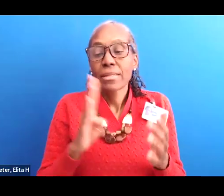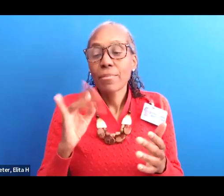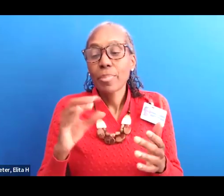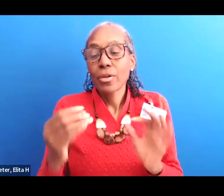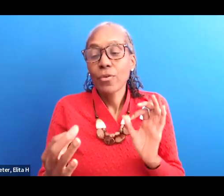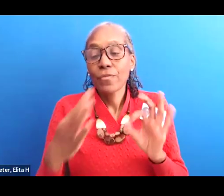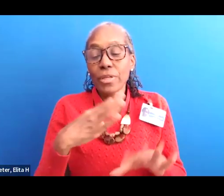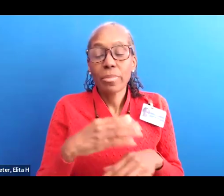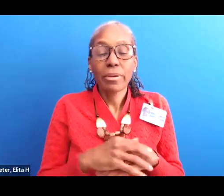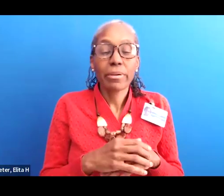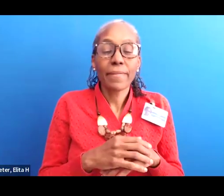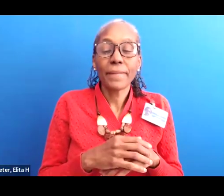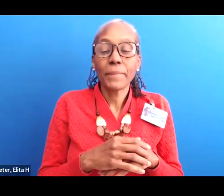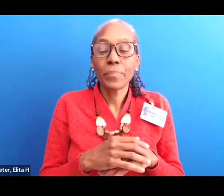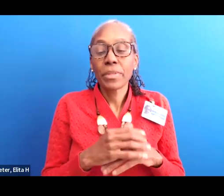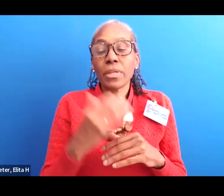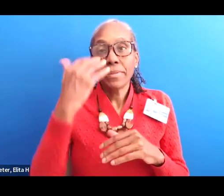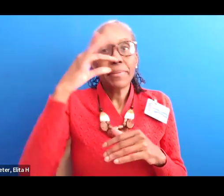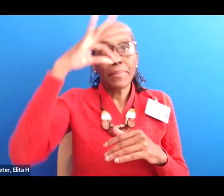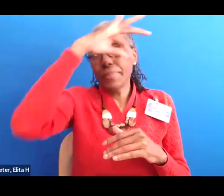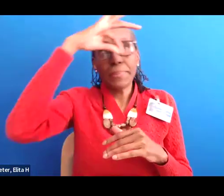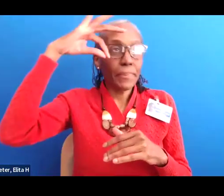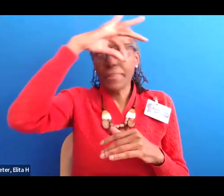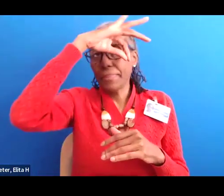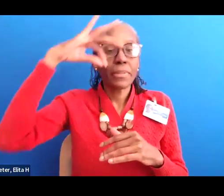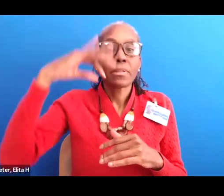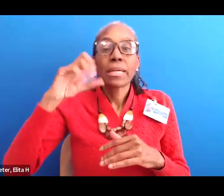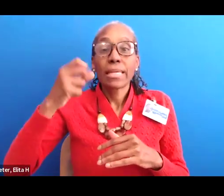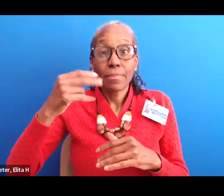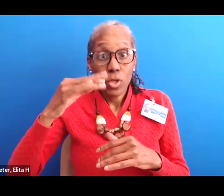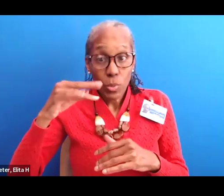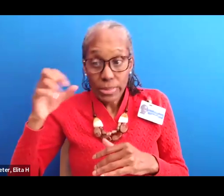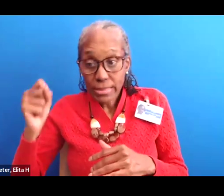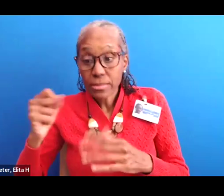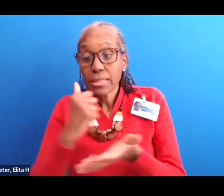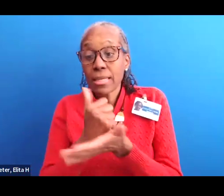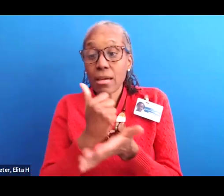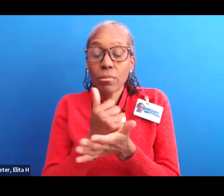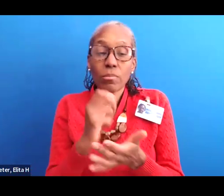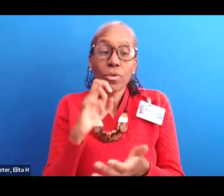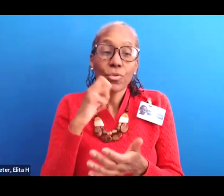there's hypnosis, there's just all kinds of things that can help with neuropathic pain.